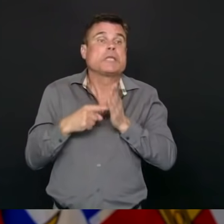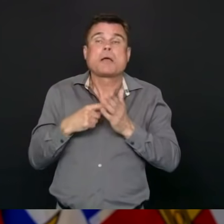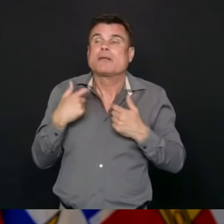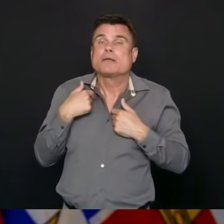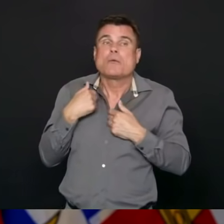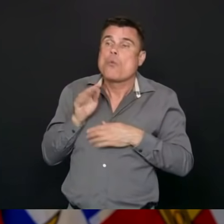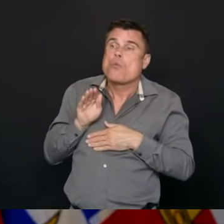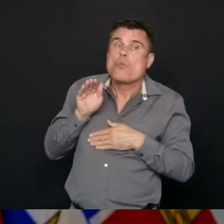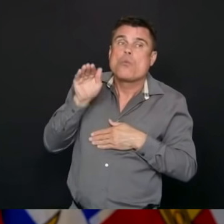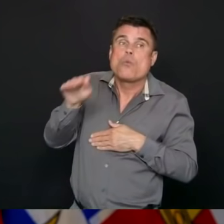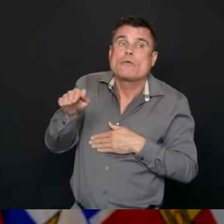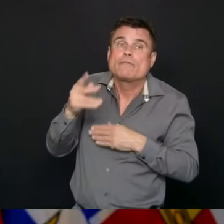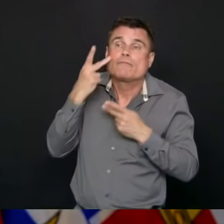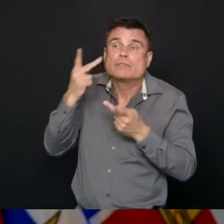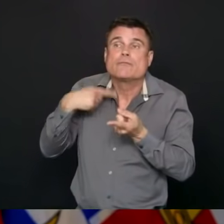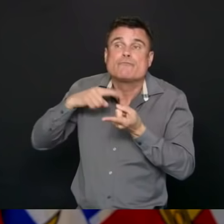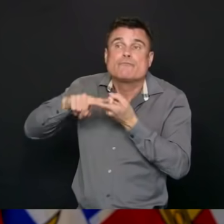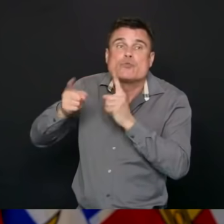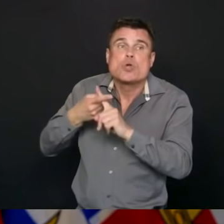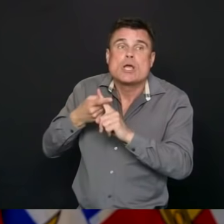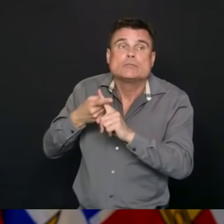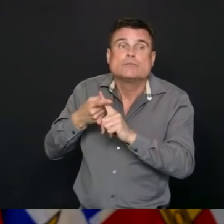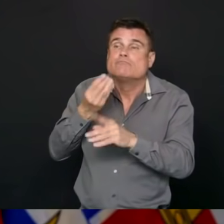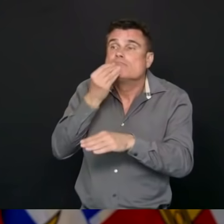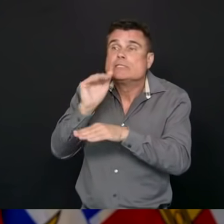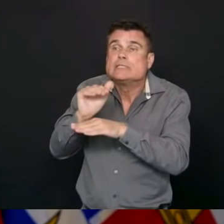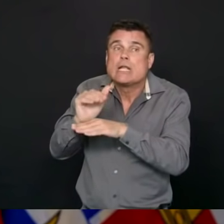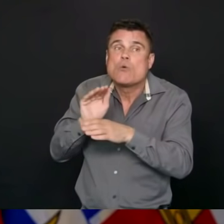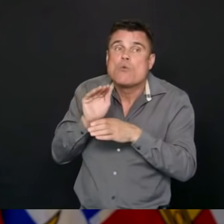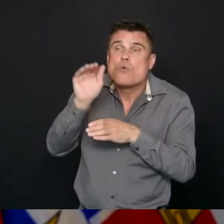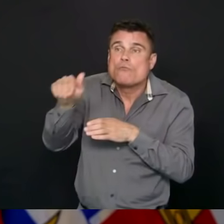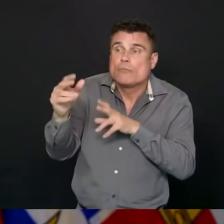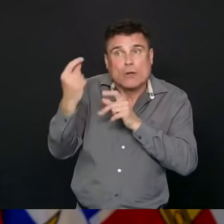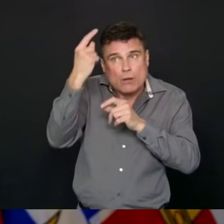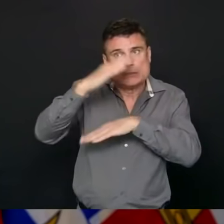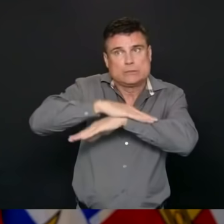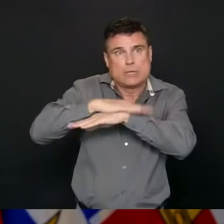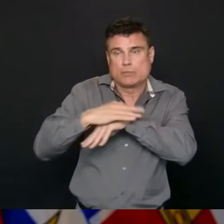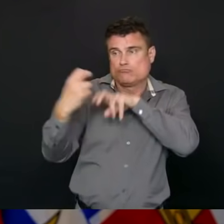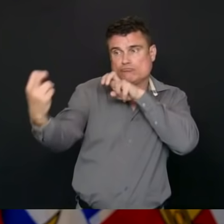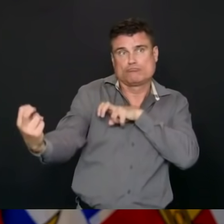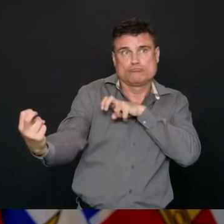friend for dinner Are we sitting 2 m apart, are we targeting?